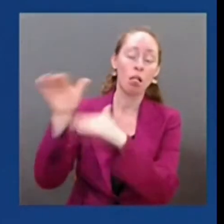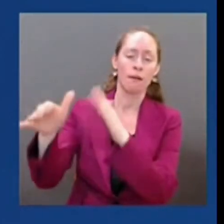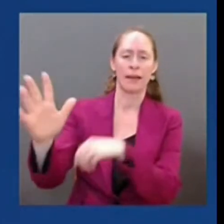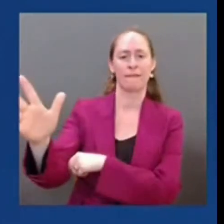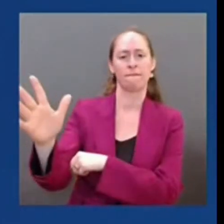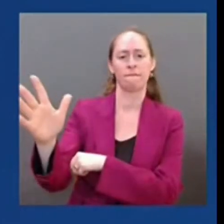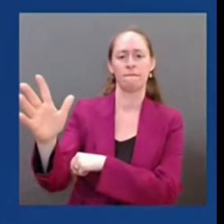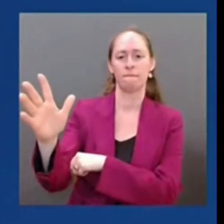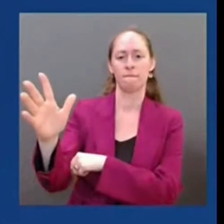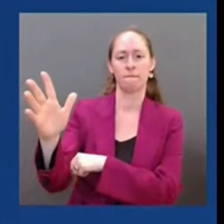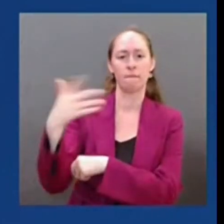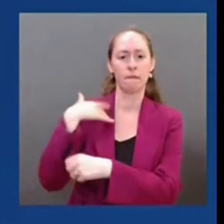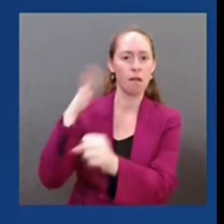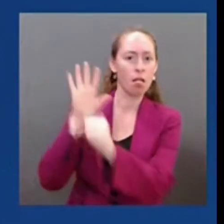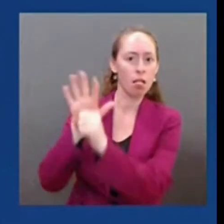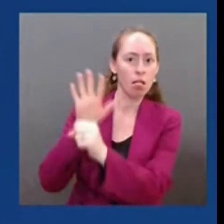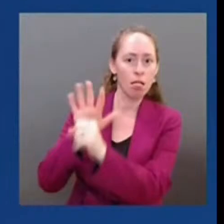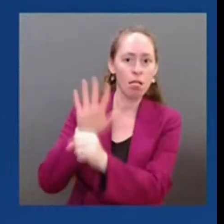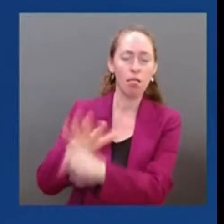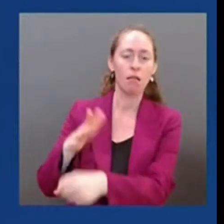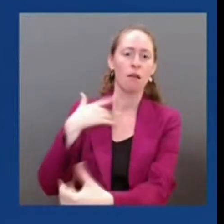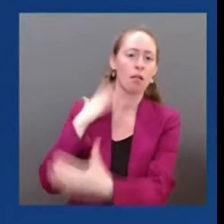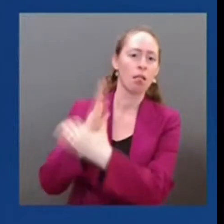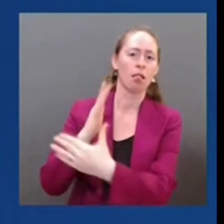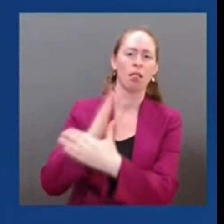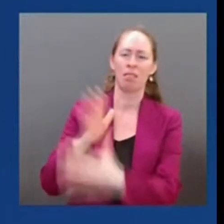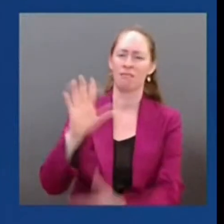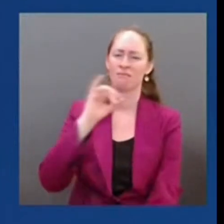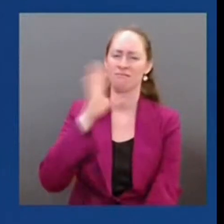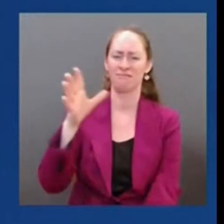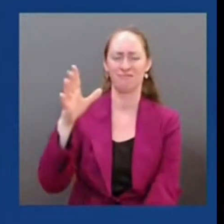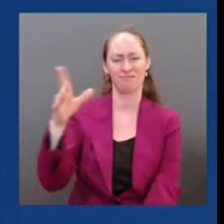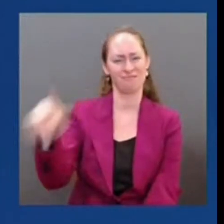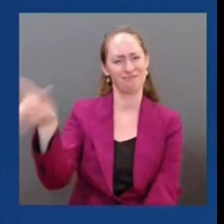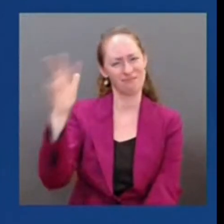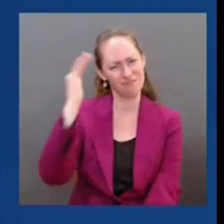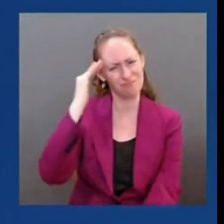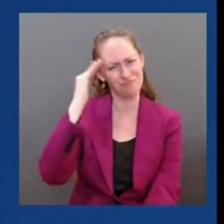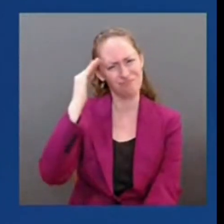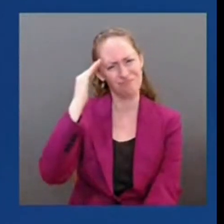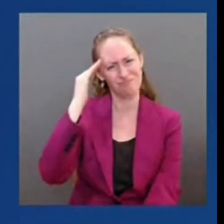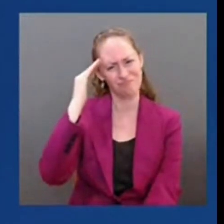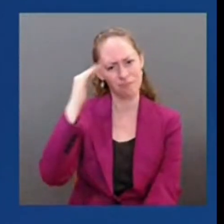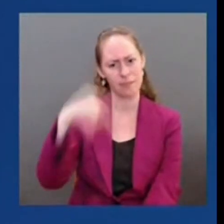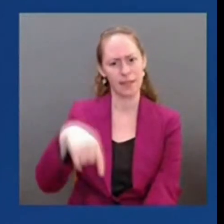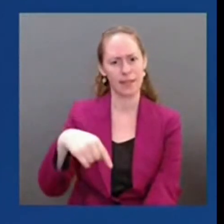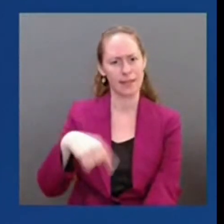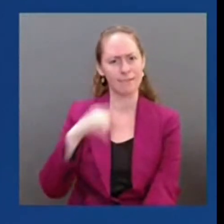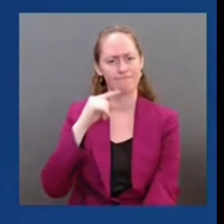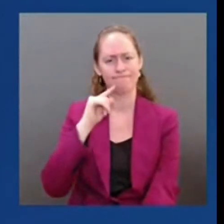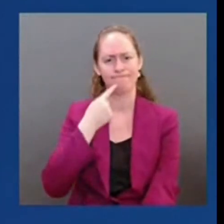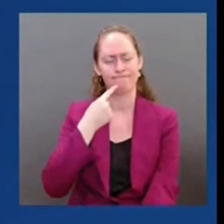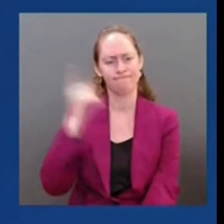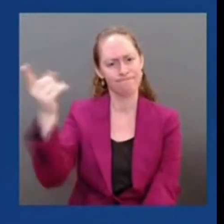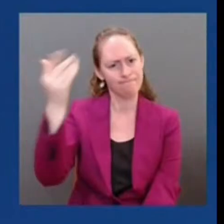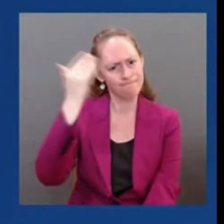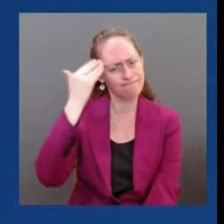WHAT THEY DO WELL WITHOUT UNNECESSARY PRESSURE OR INTERFERENCE. THEY ARE TOTALLY AWARE OF THE FACT THAT THIS IS A PRESSING